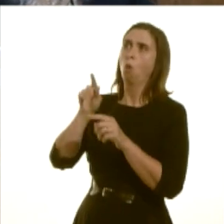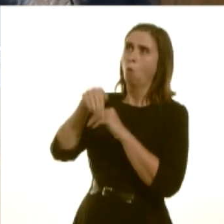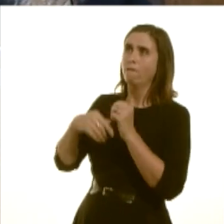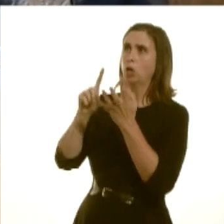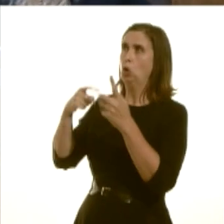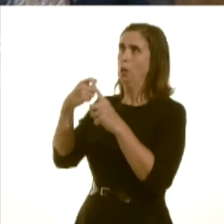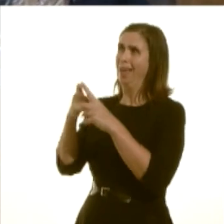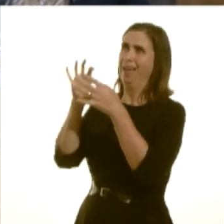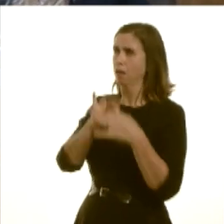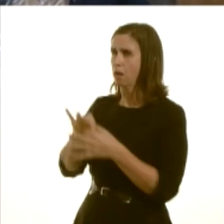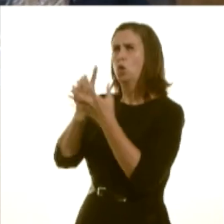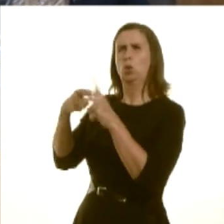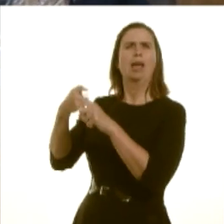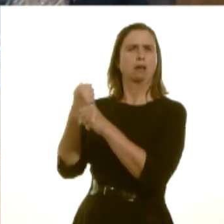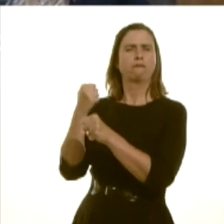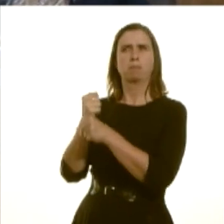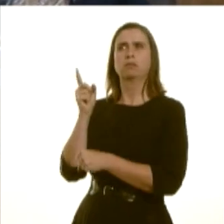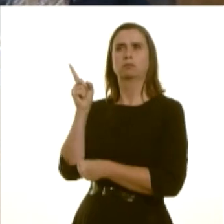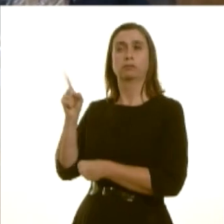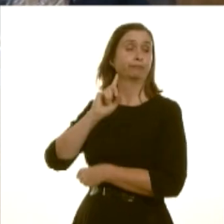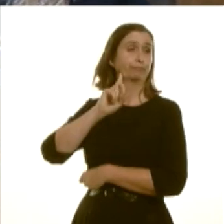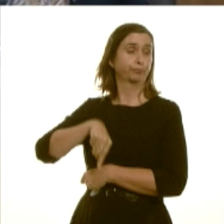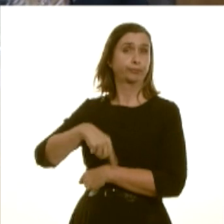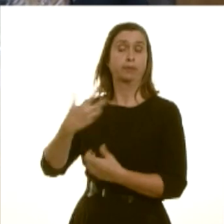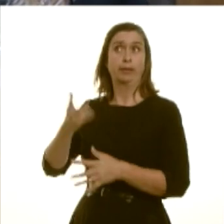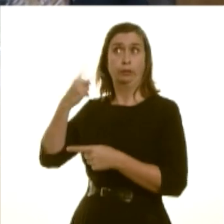are issues that the UK Government, I am afraid, took no notice of two years ago and now is